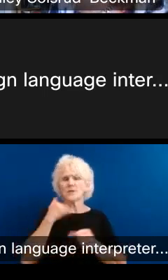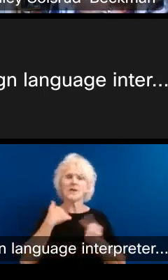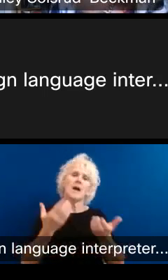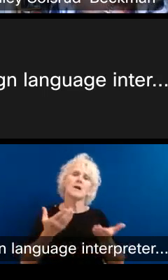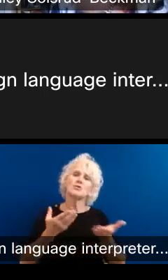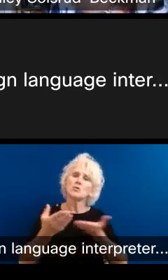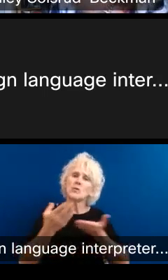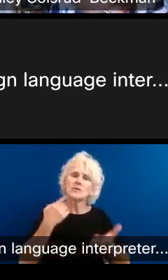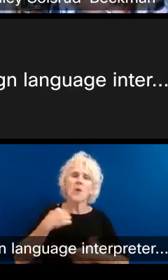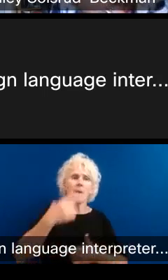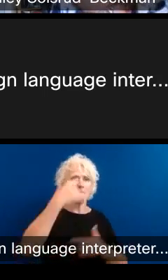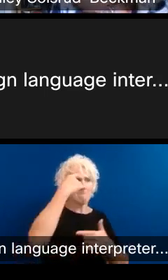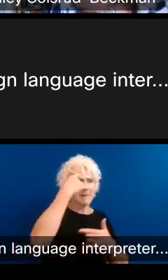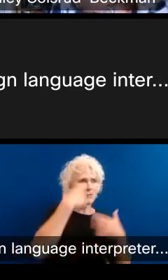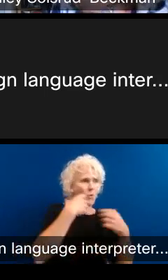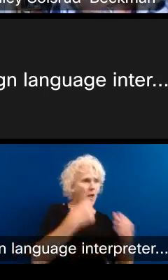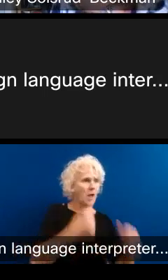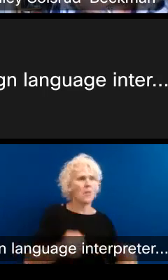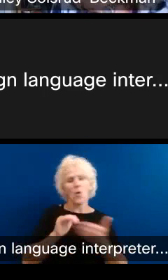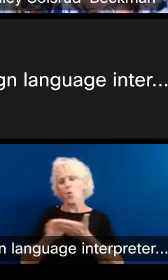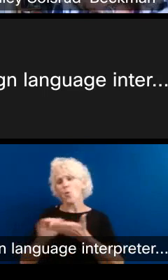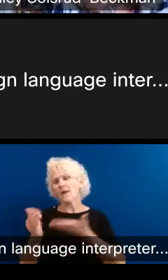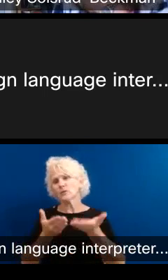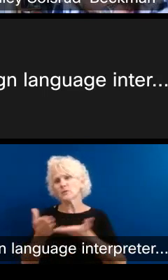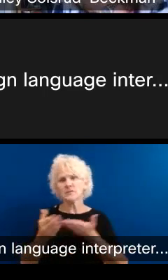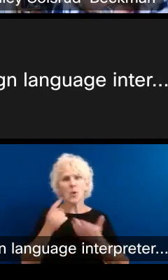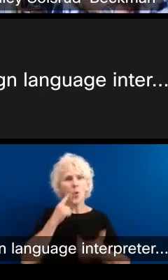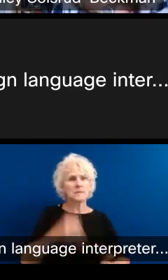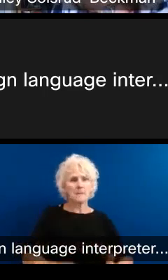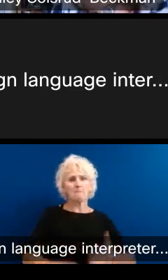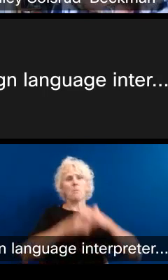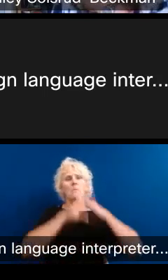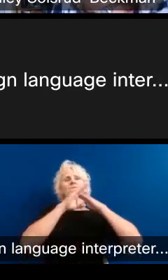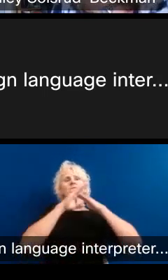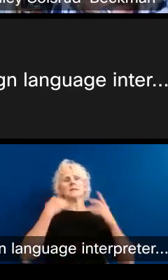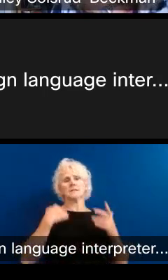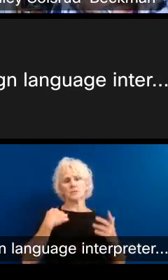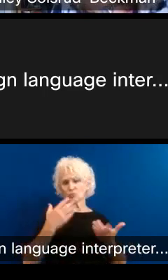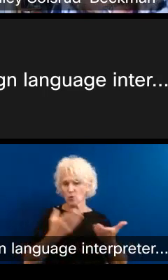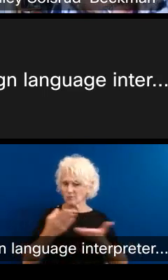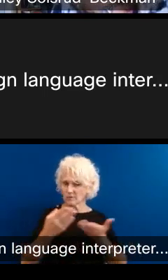waiver services or some of our prevention services and child welfare to really support the child and